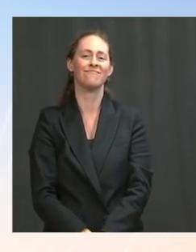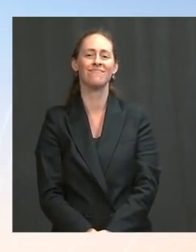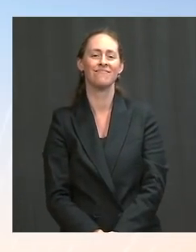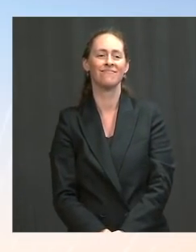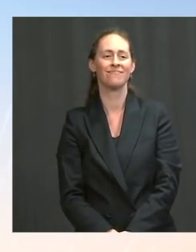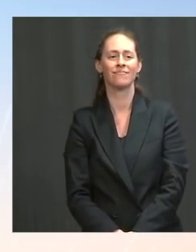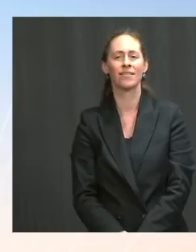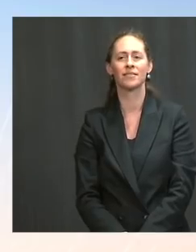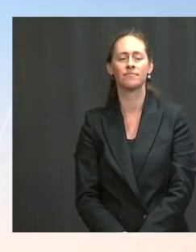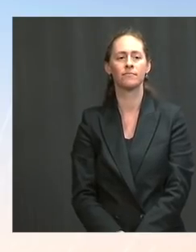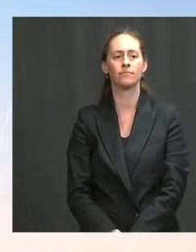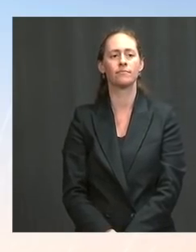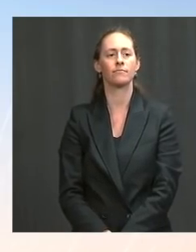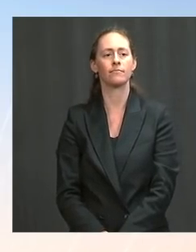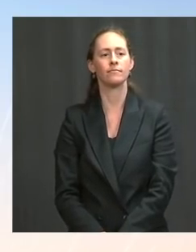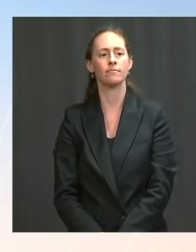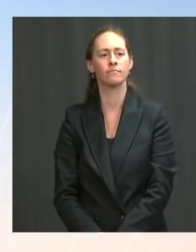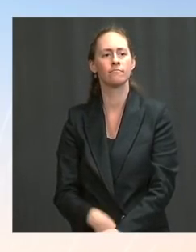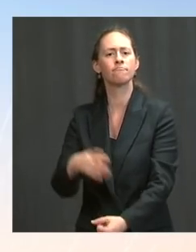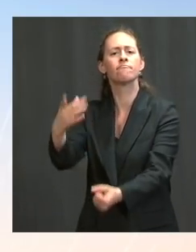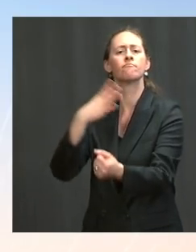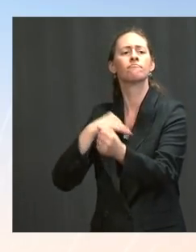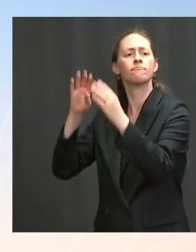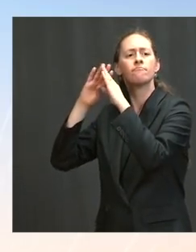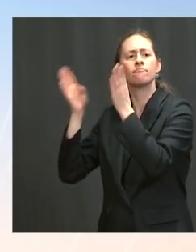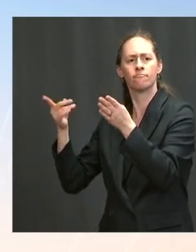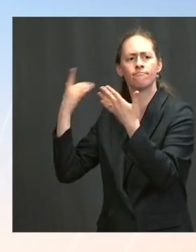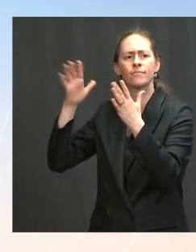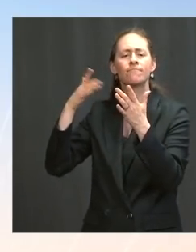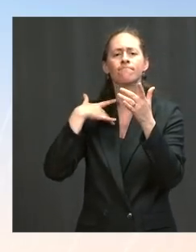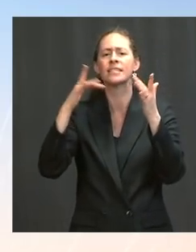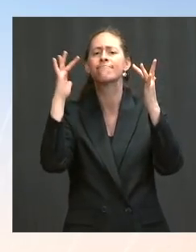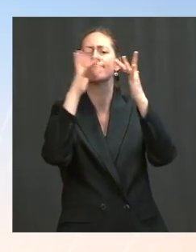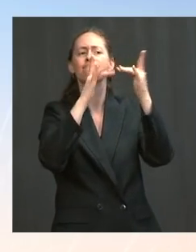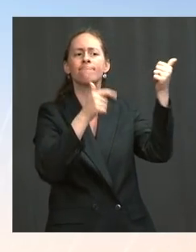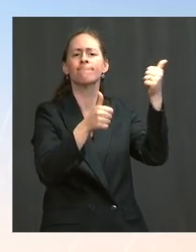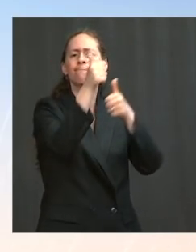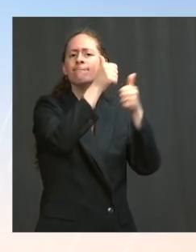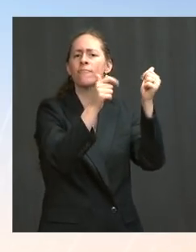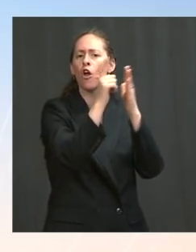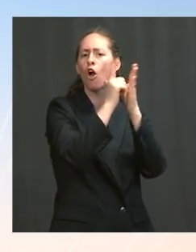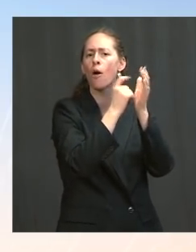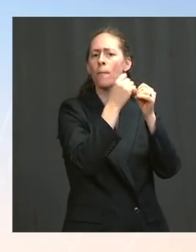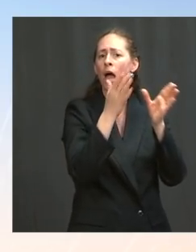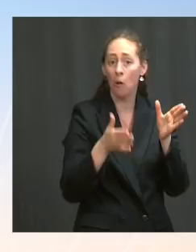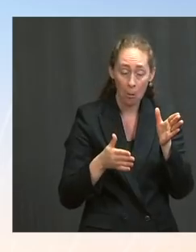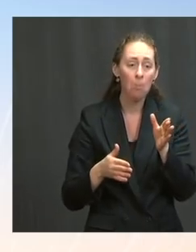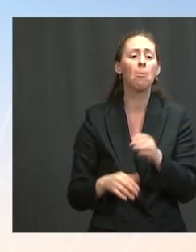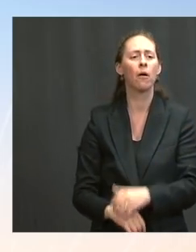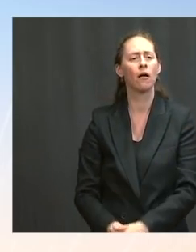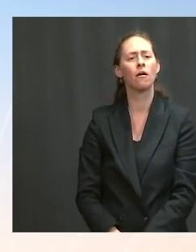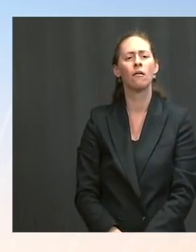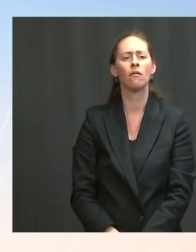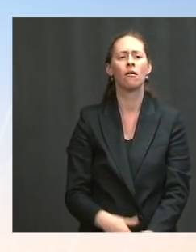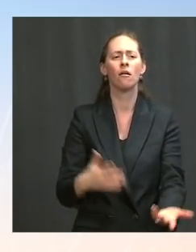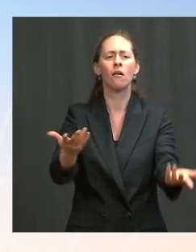is in touch with a range of lawmakers on Capitol Hill. Ms. Psaki: Mm-hmm. The Press: You mentioned some of the other support. Ms. Psaki: Yeah. The Press: But specifically, can you talk about outreach to liberal members of Congress?